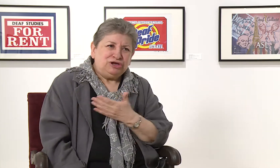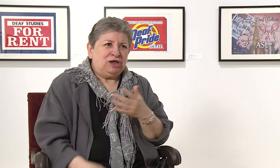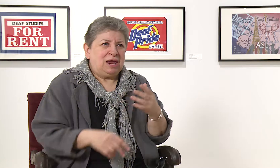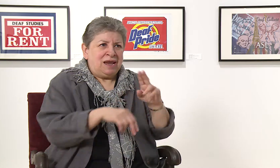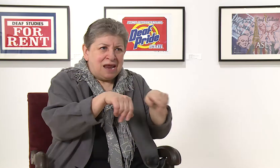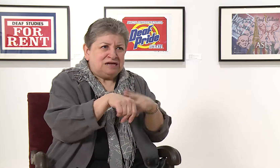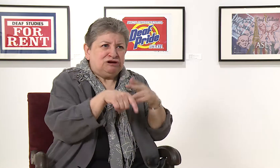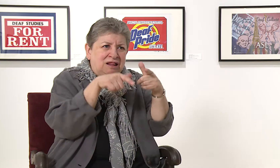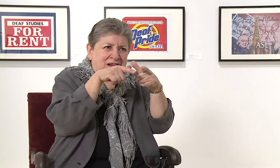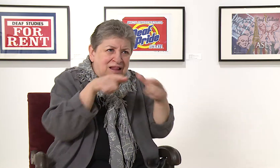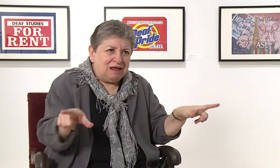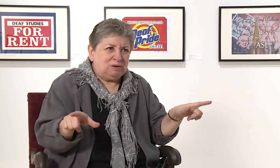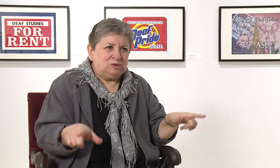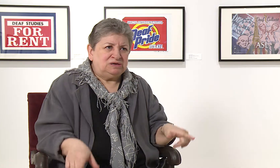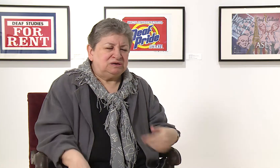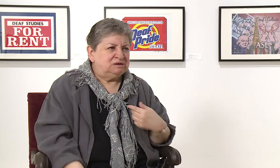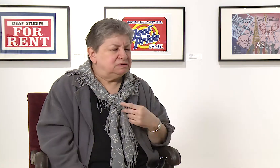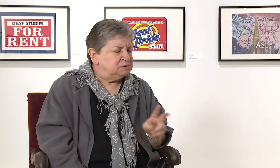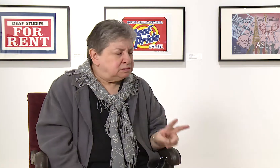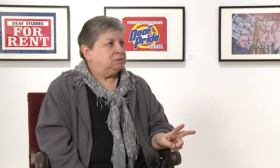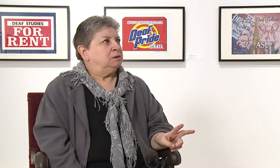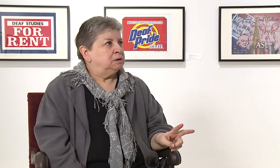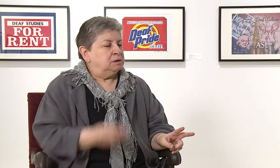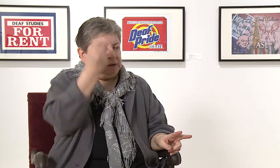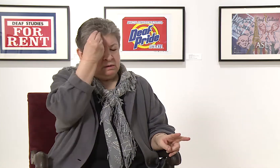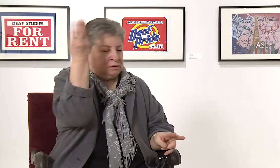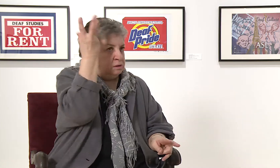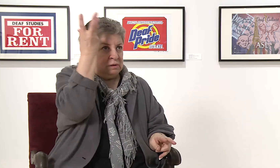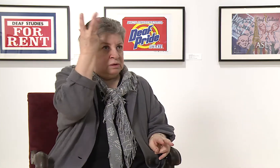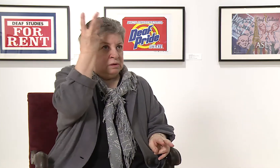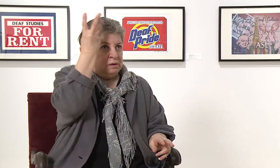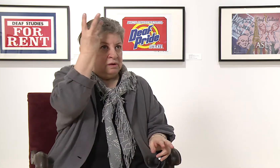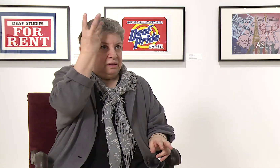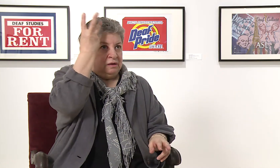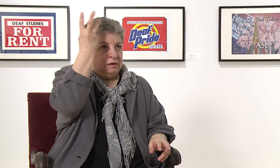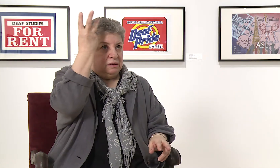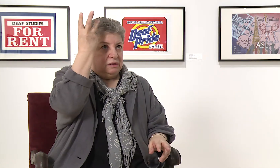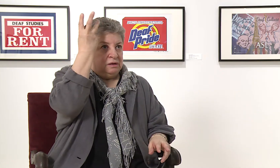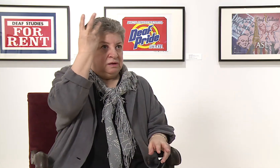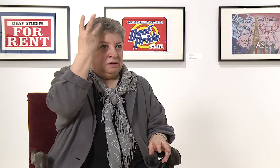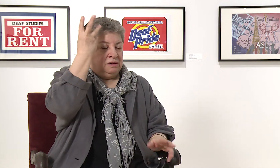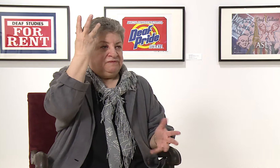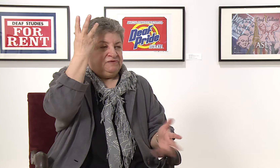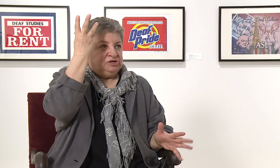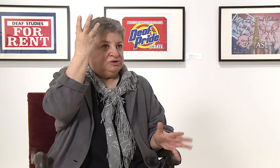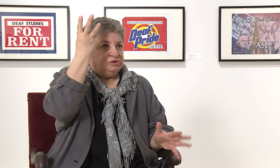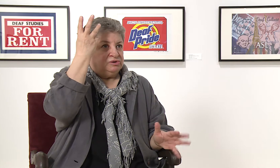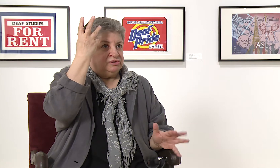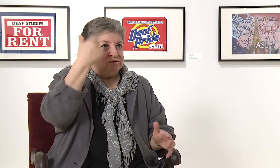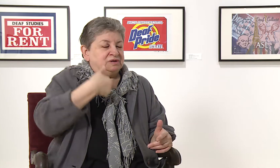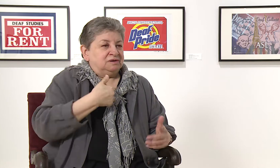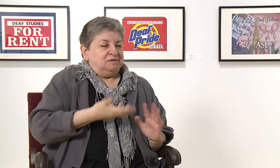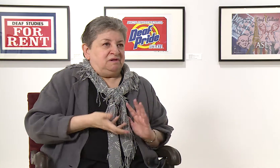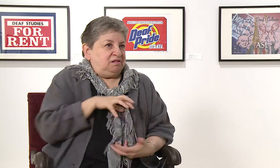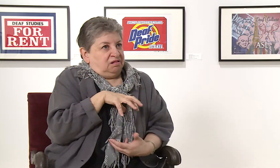with Signed English because American Sign Language was our natural language. And this was a pivotal moment for me.